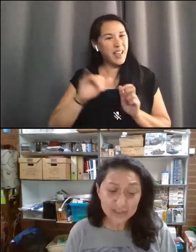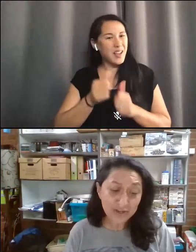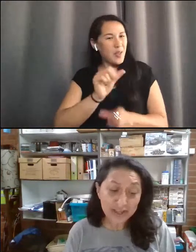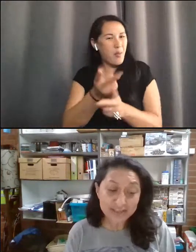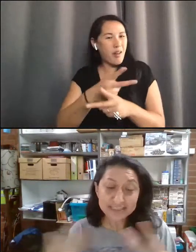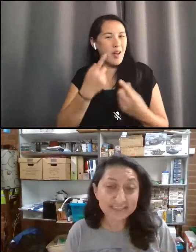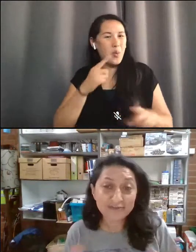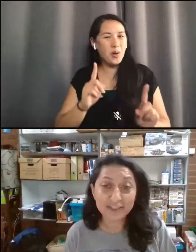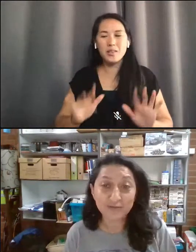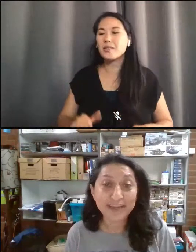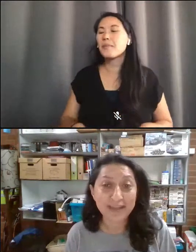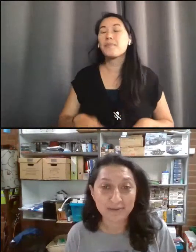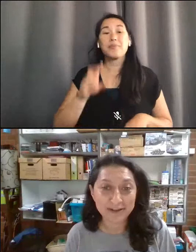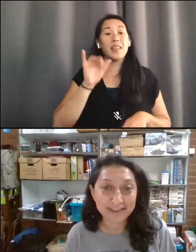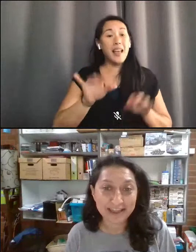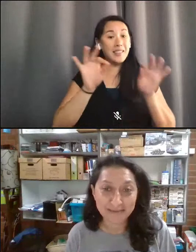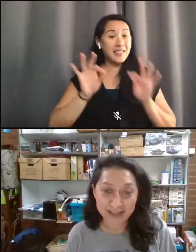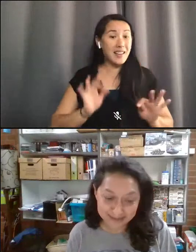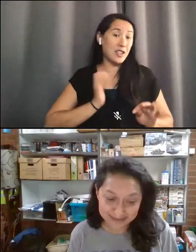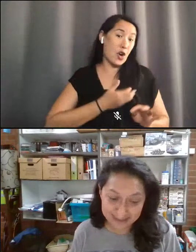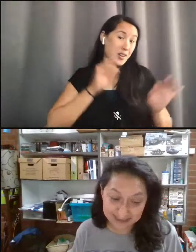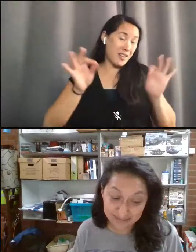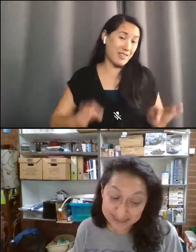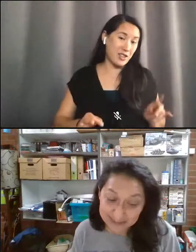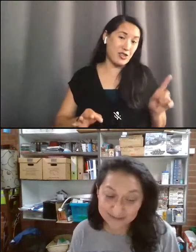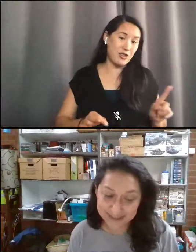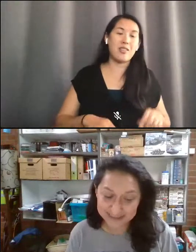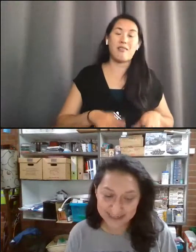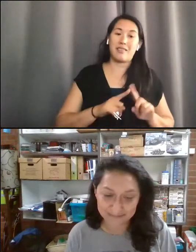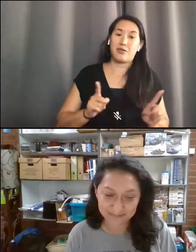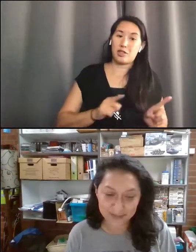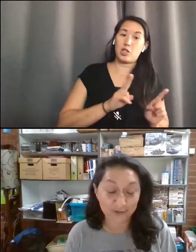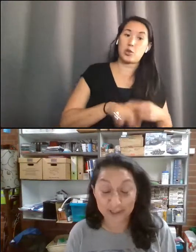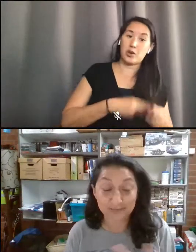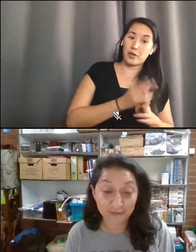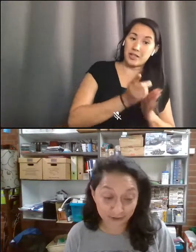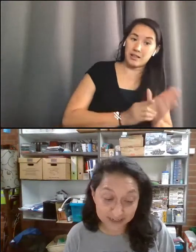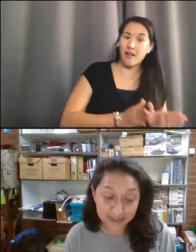so this is the definition we came up with um at at the beginning of this talk or just before it